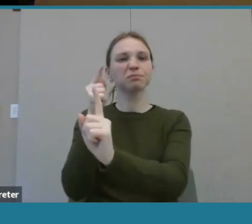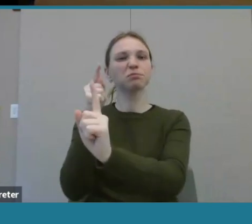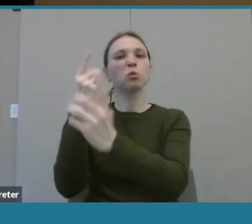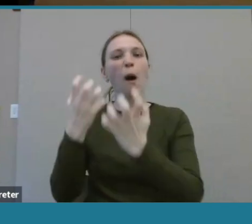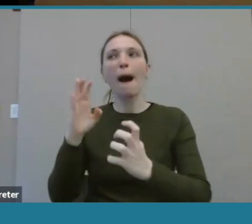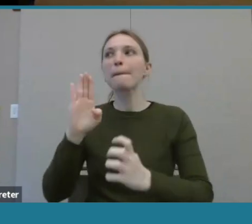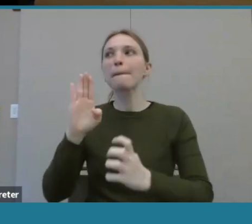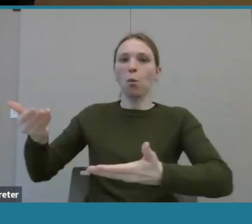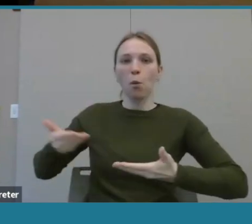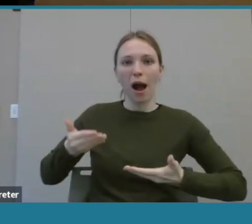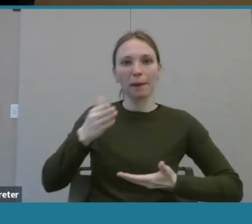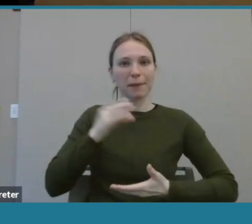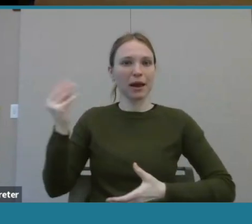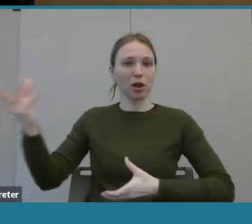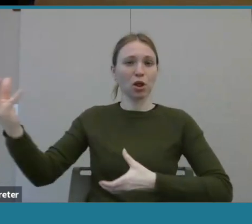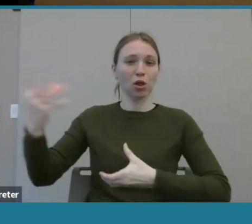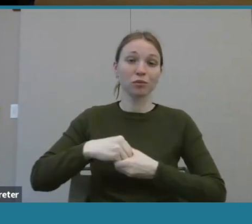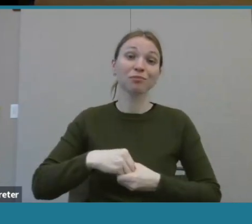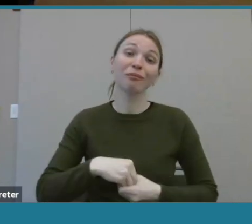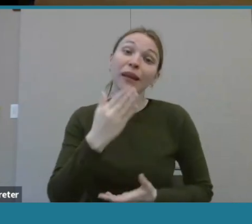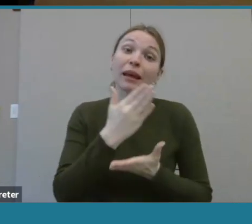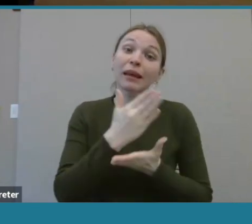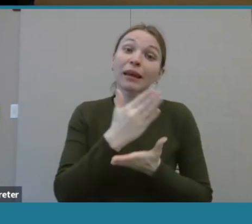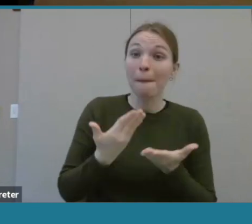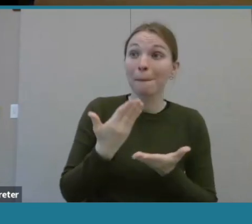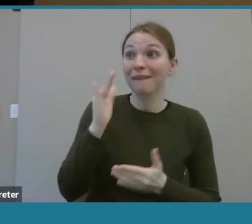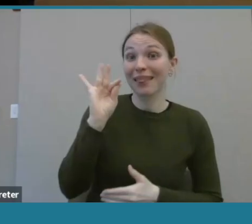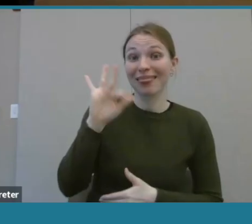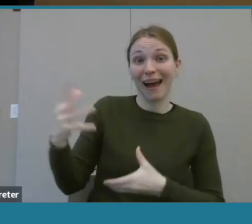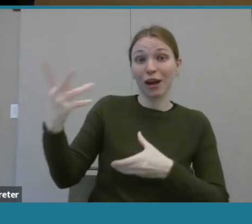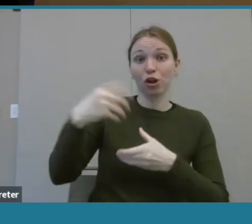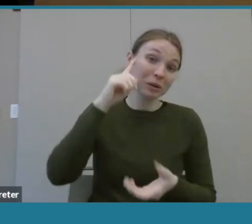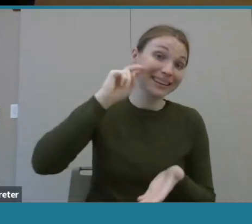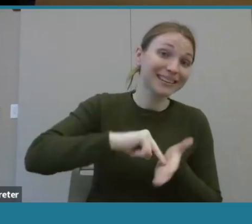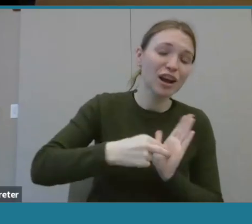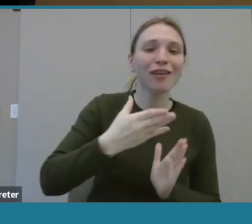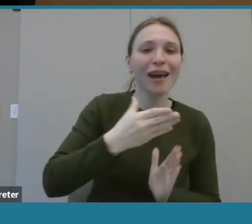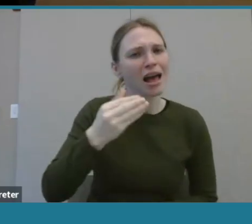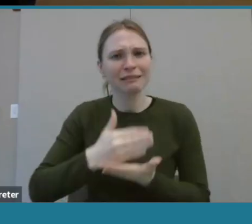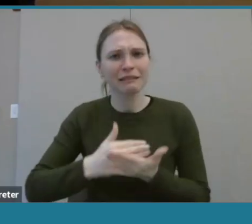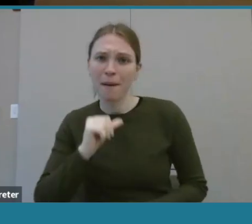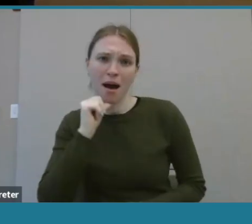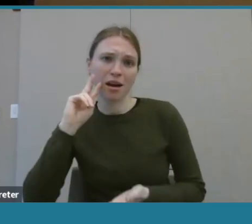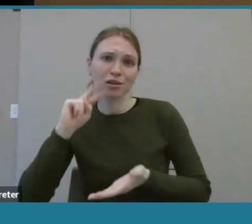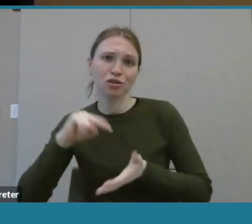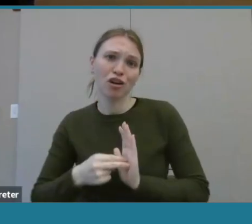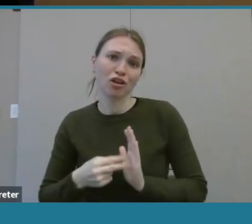But if I'm being sort of frank, some of that happened intentionally and some of it happened unintentionally, just as we think about exhibit design and people moving through this space-